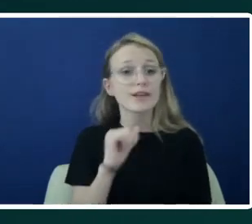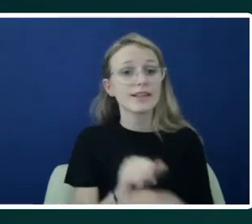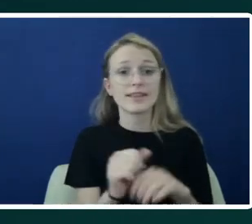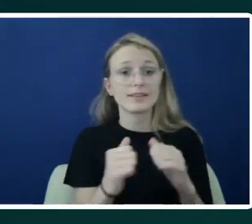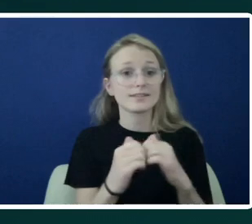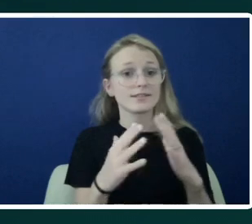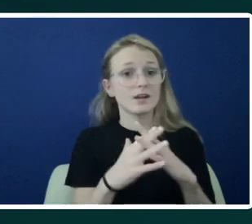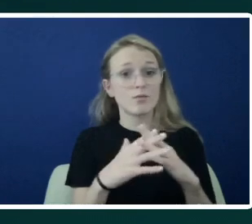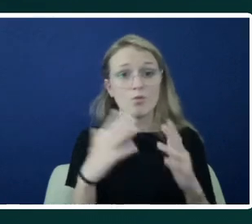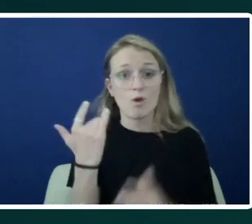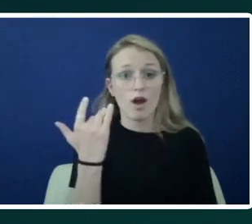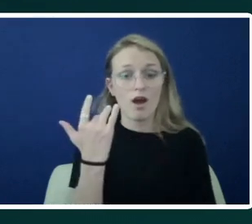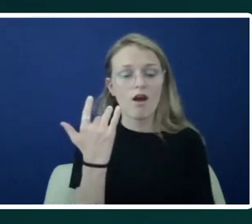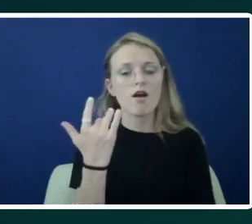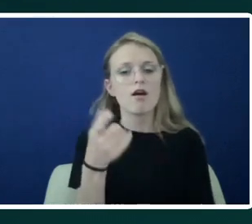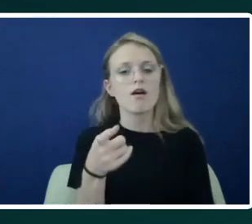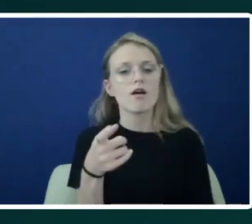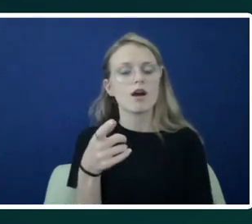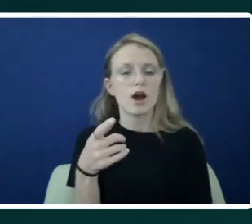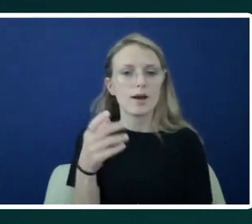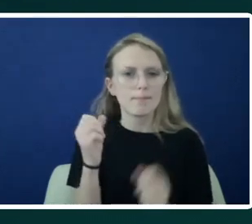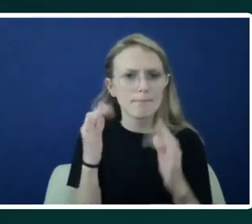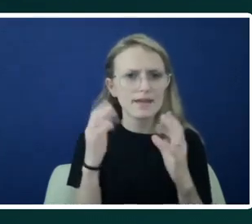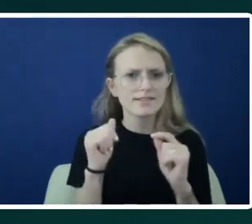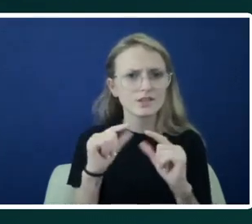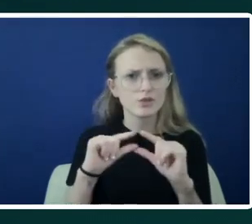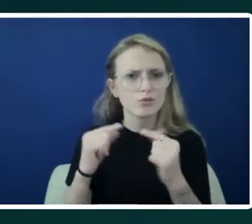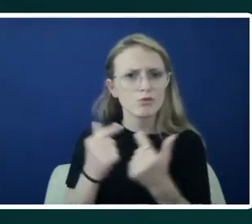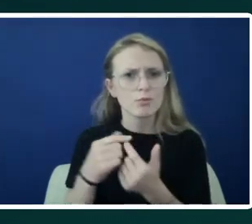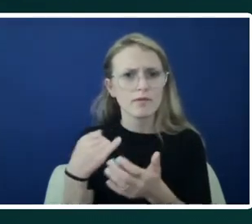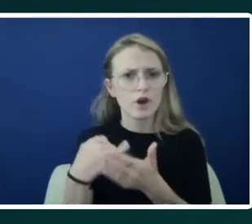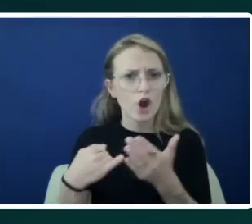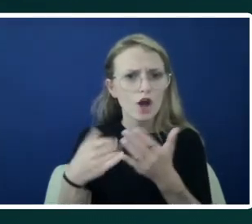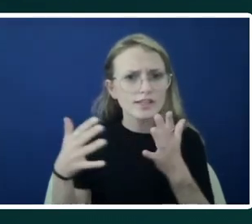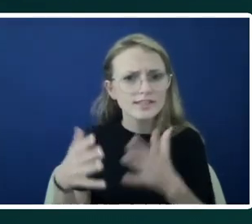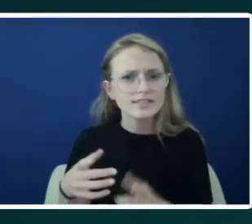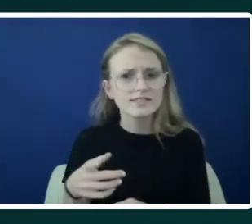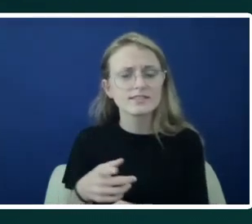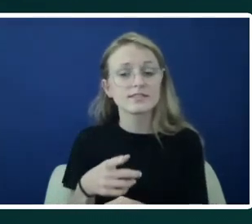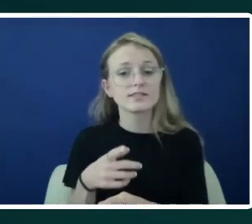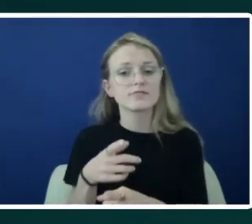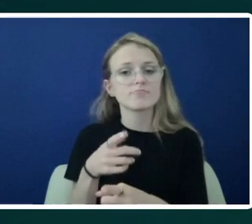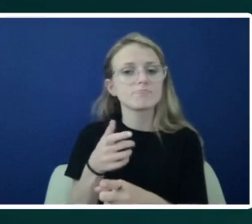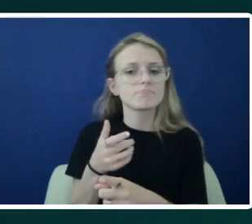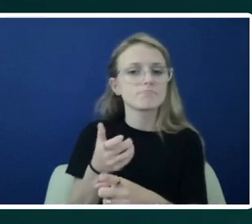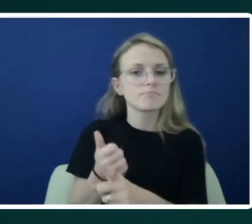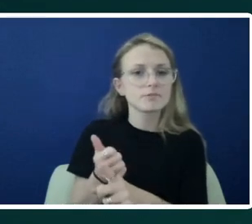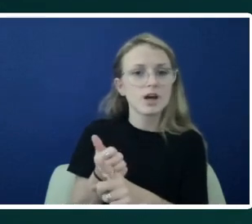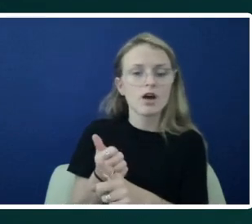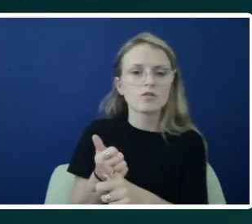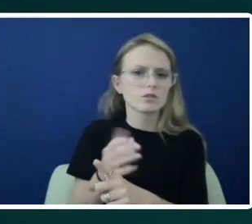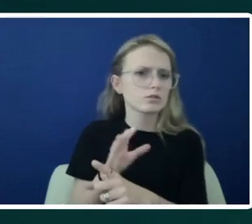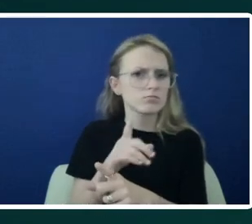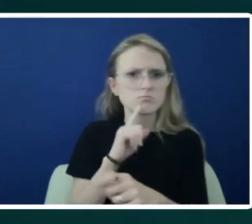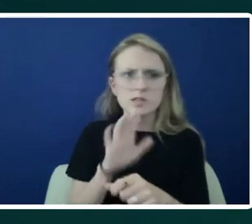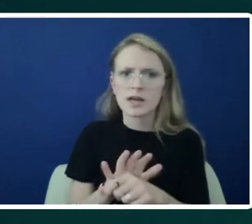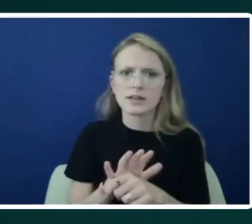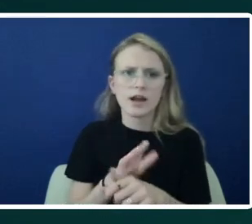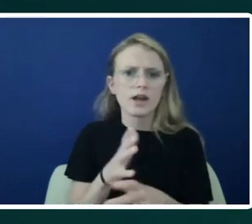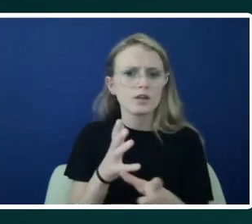really incredible group of artists who were dedicated to this idea of providing access